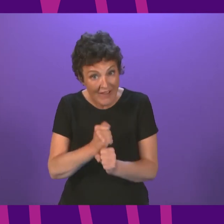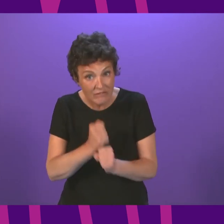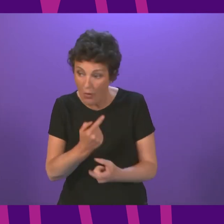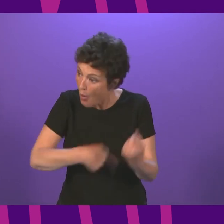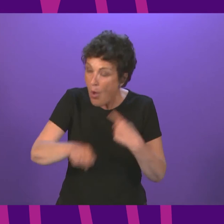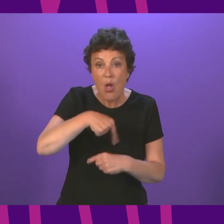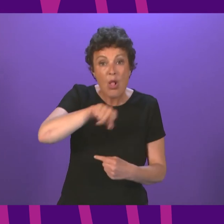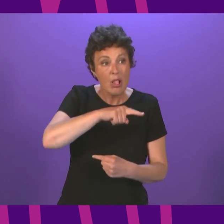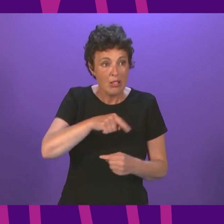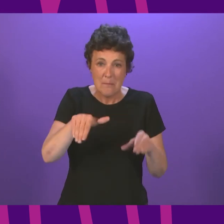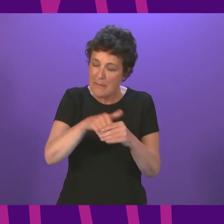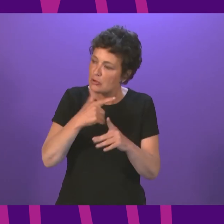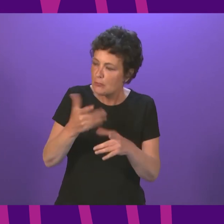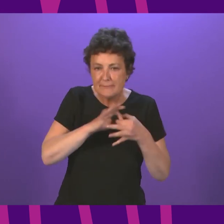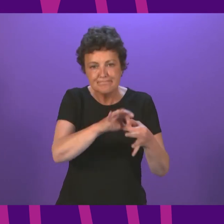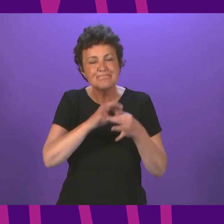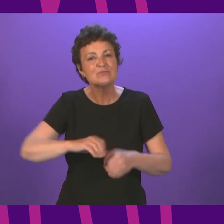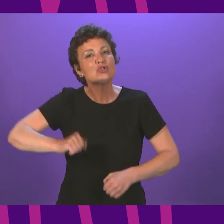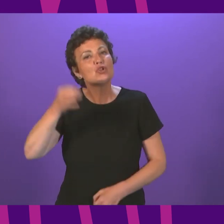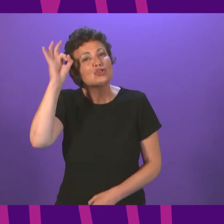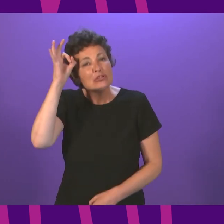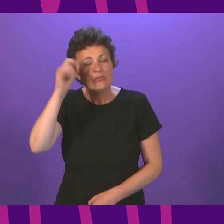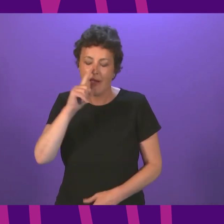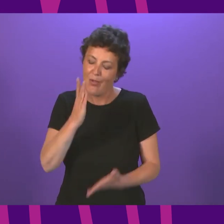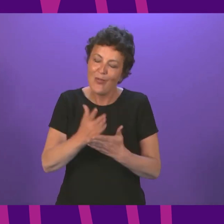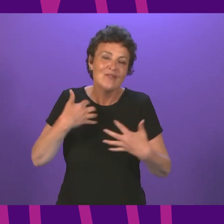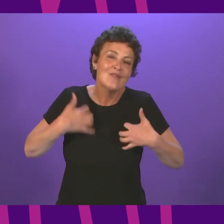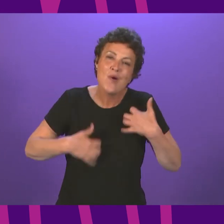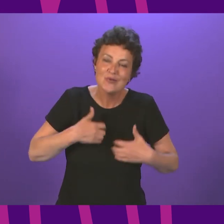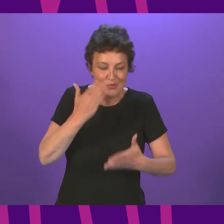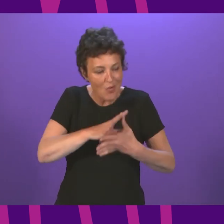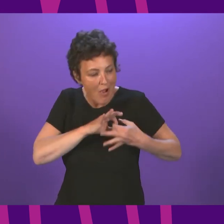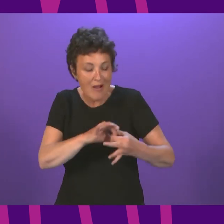The economic pain from the pandemic is still to be truly realised, and it is increasingly